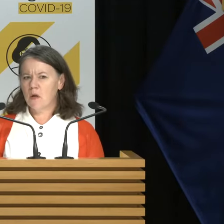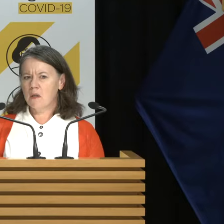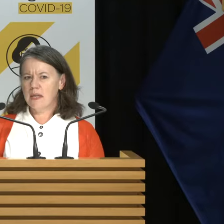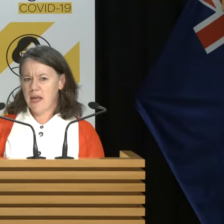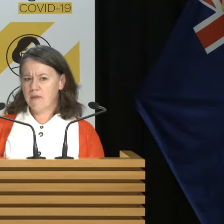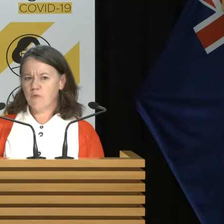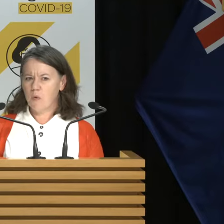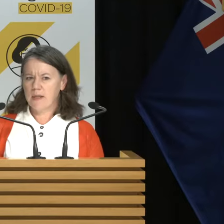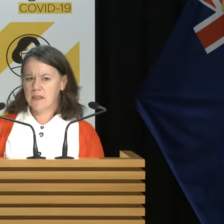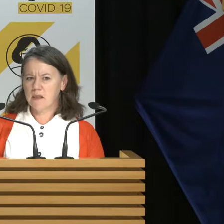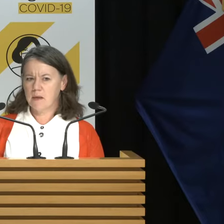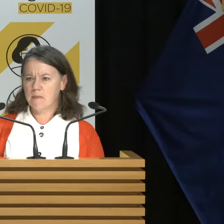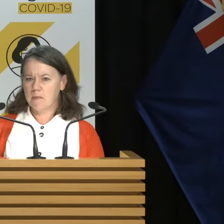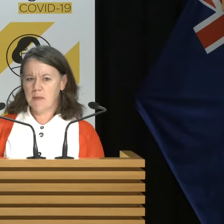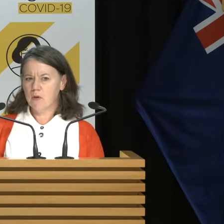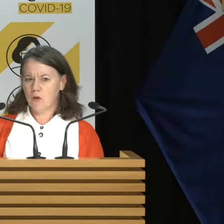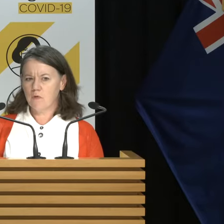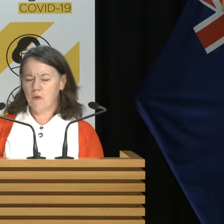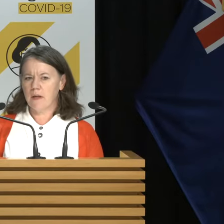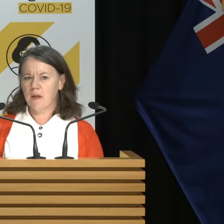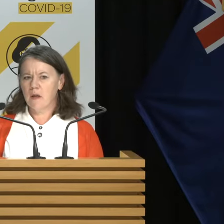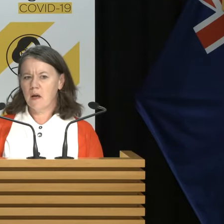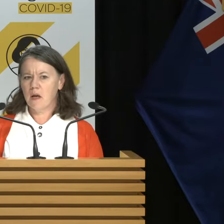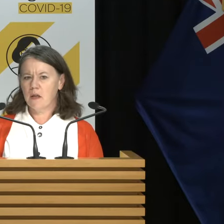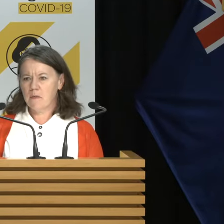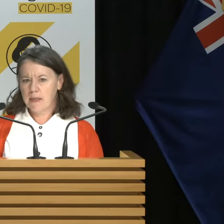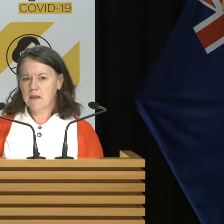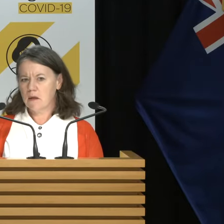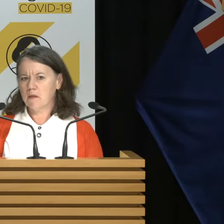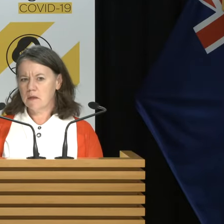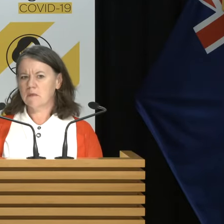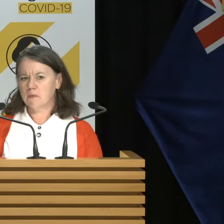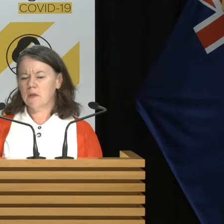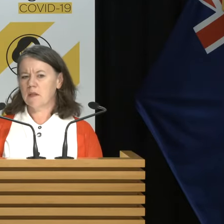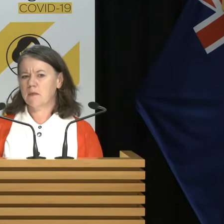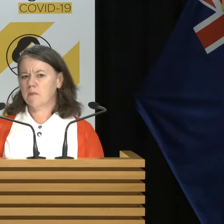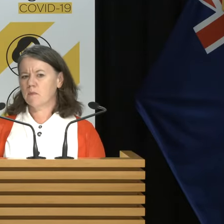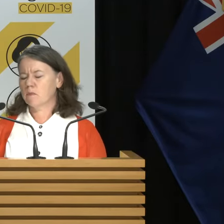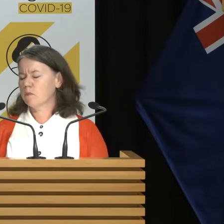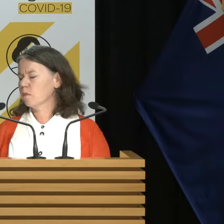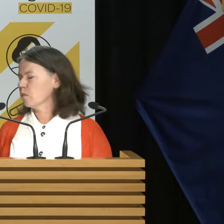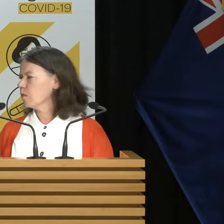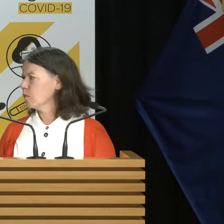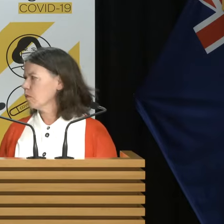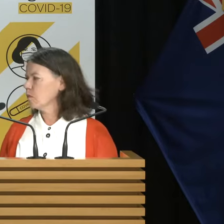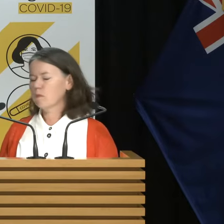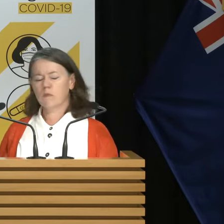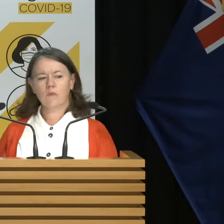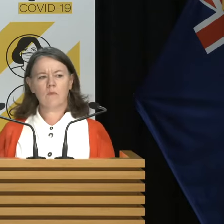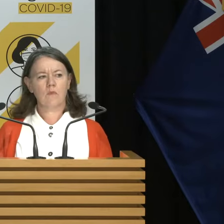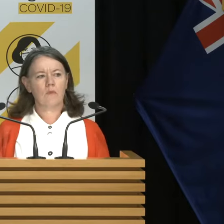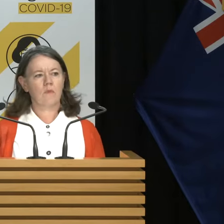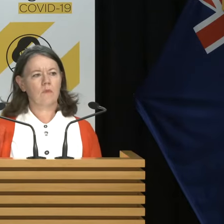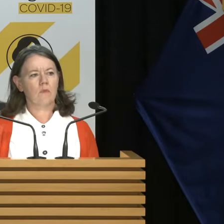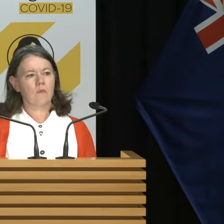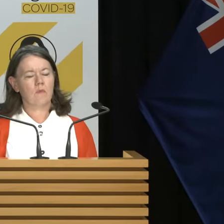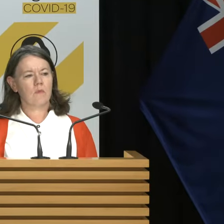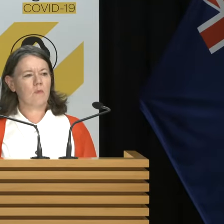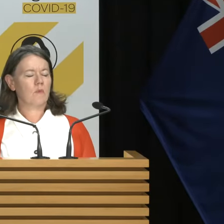strong processes that they go